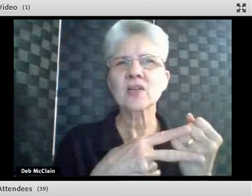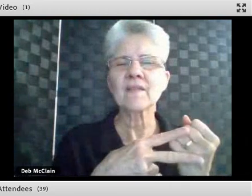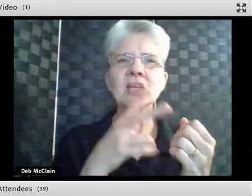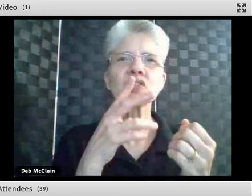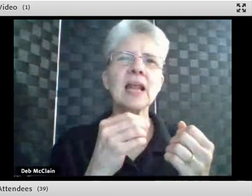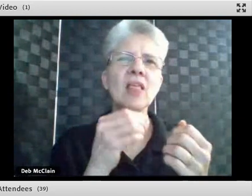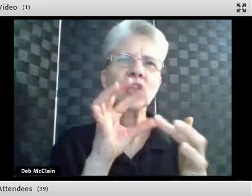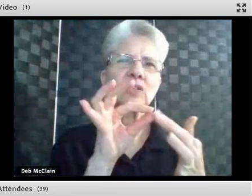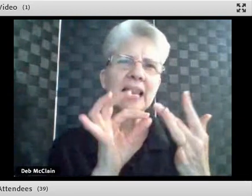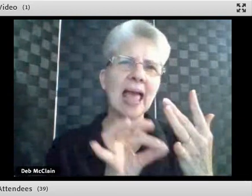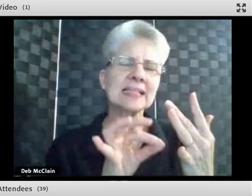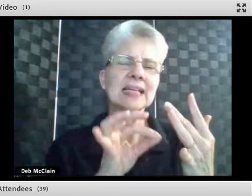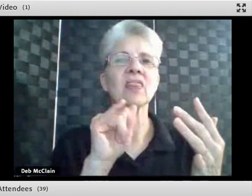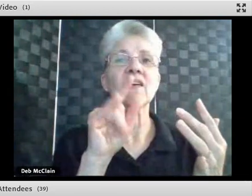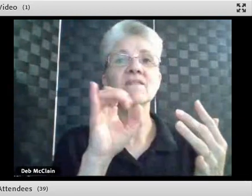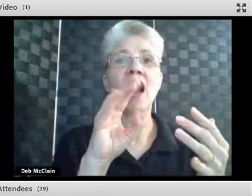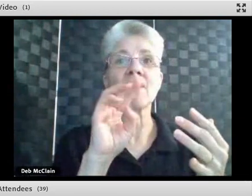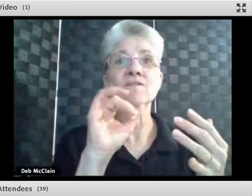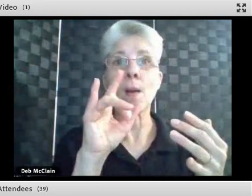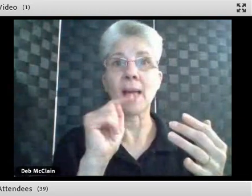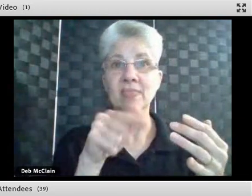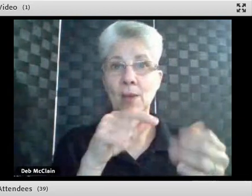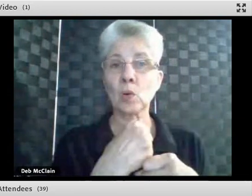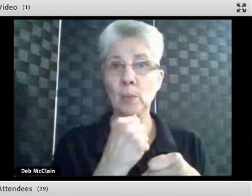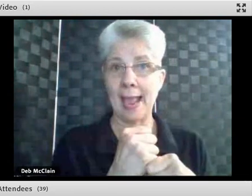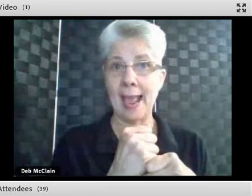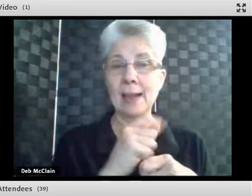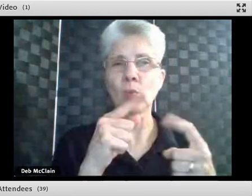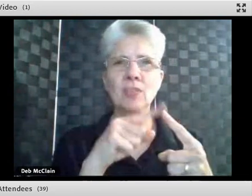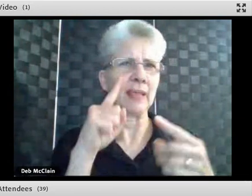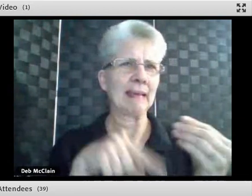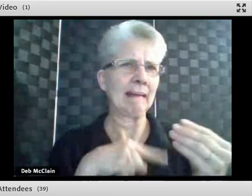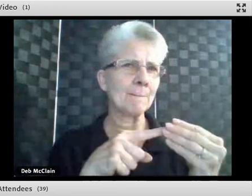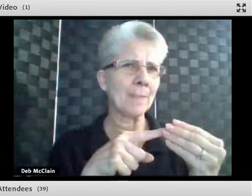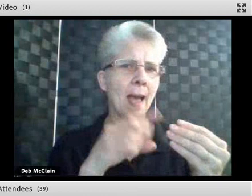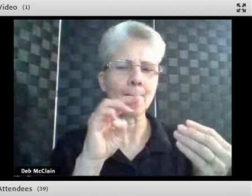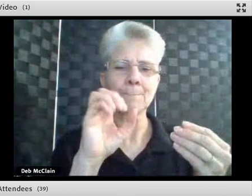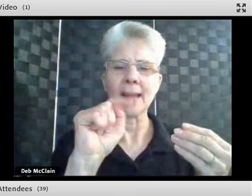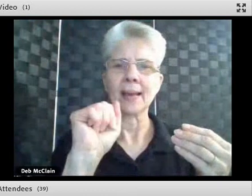when they're selecting the file formats they're going to create, when they're thinking about the metadata standards